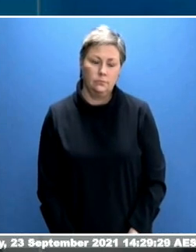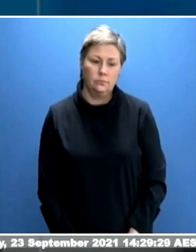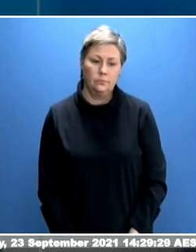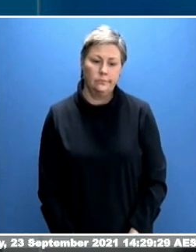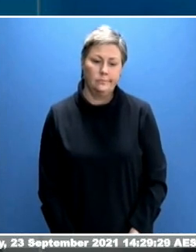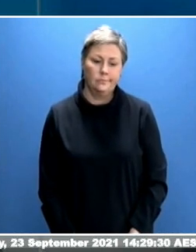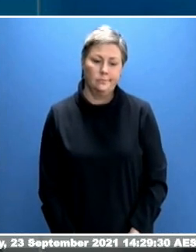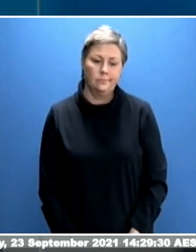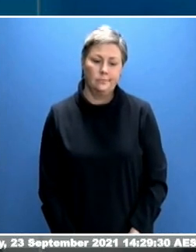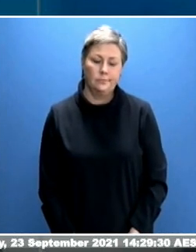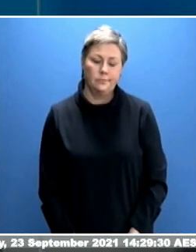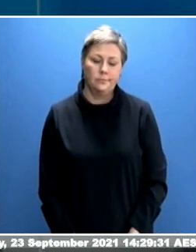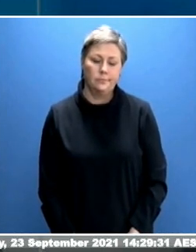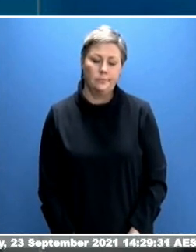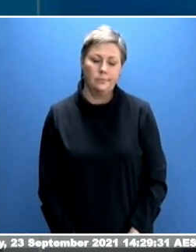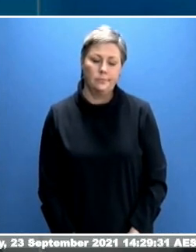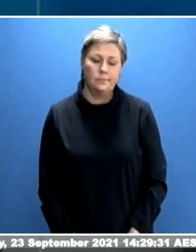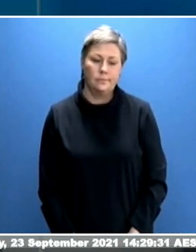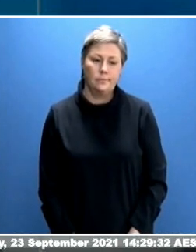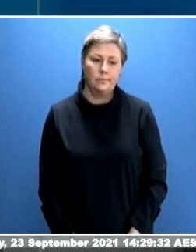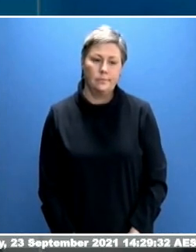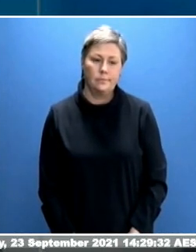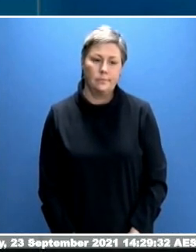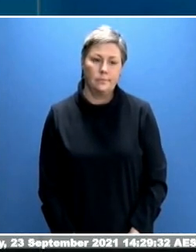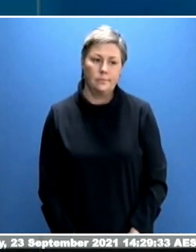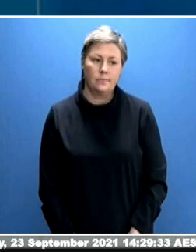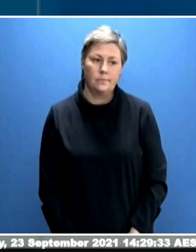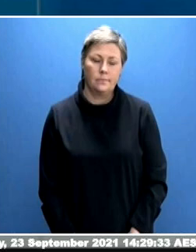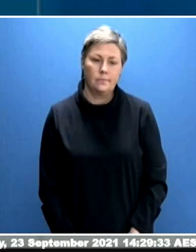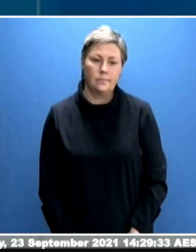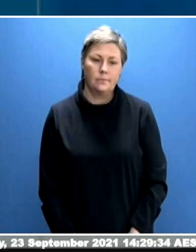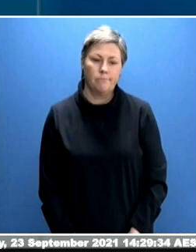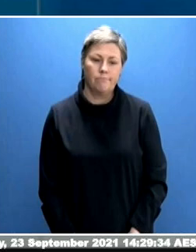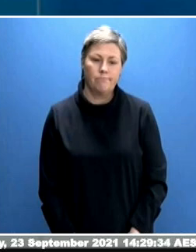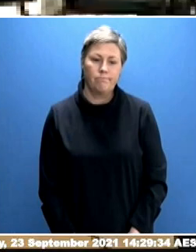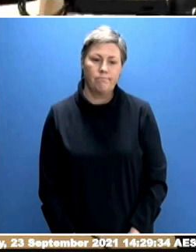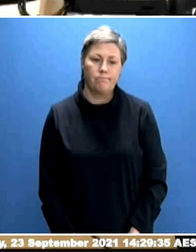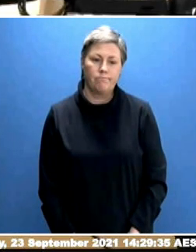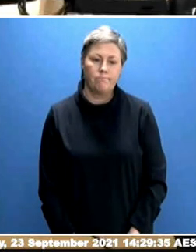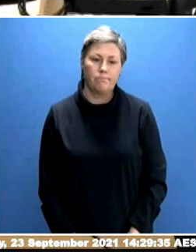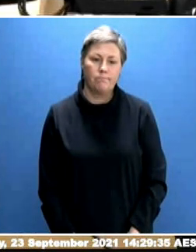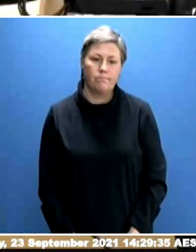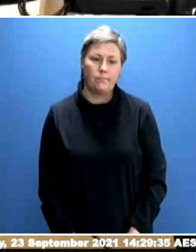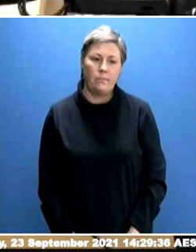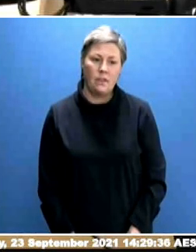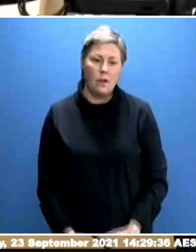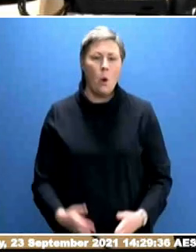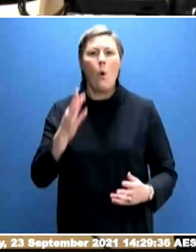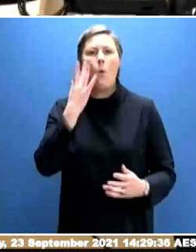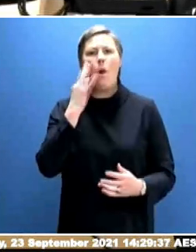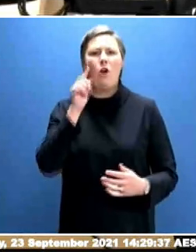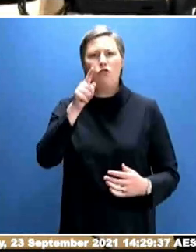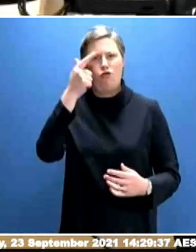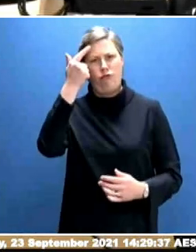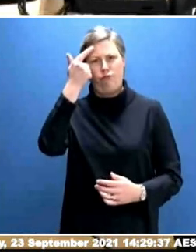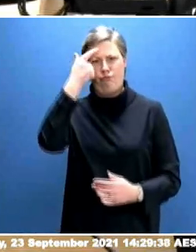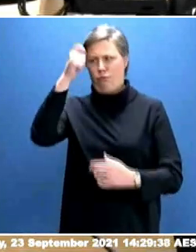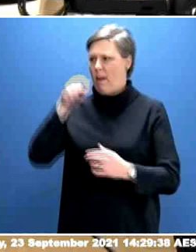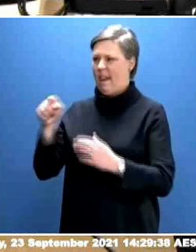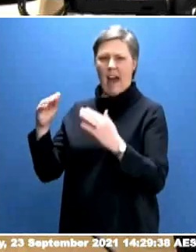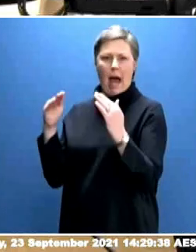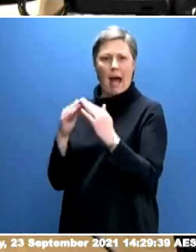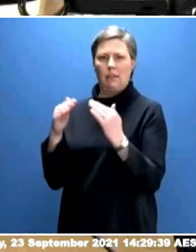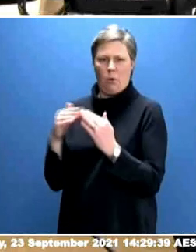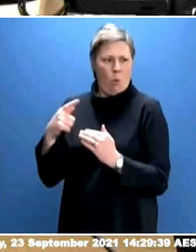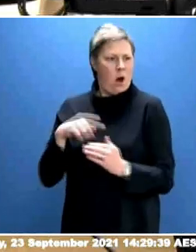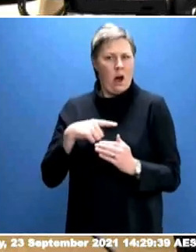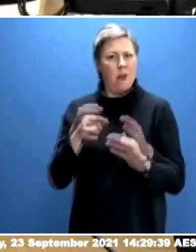As for the rationale or the purpose of the facility, in your statement at paragraph